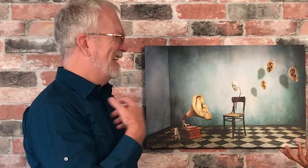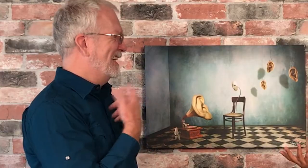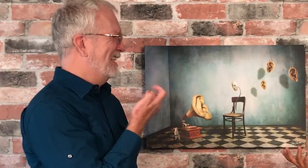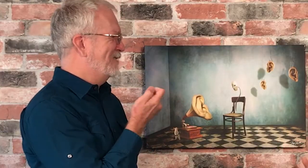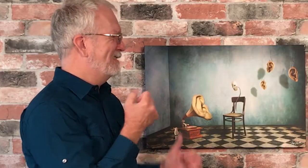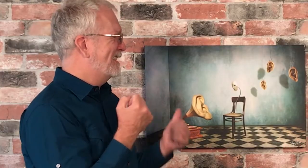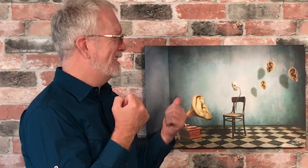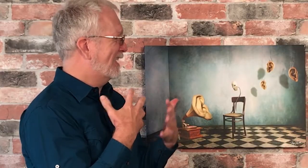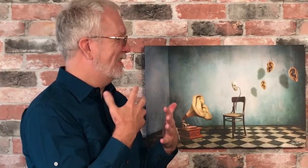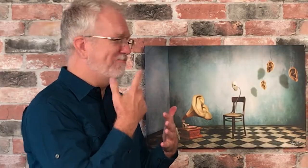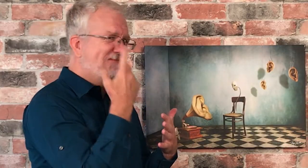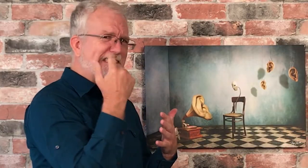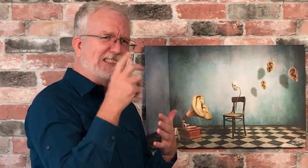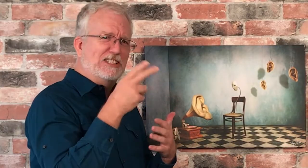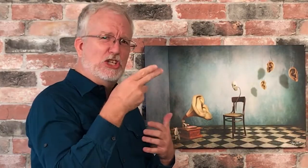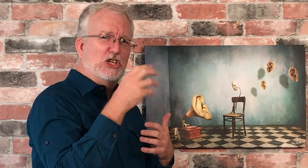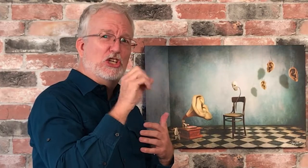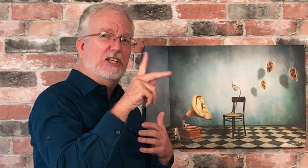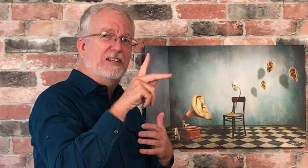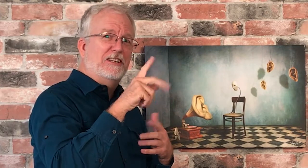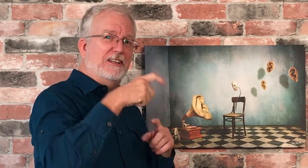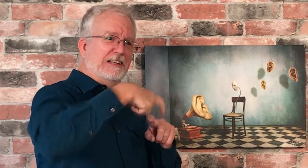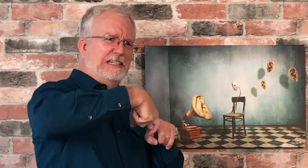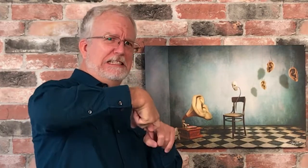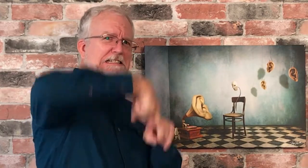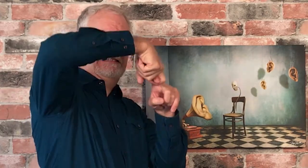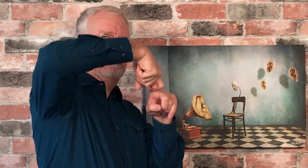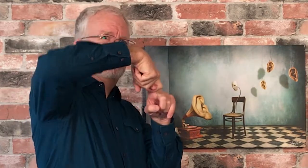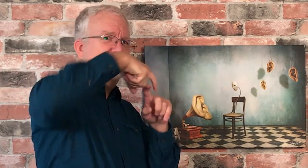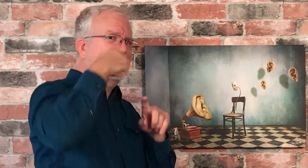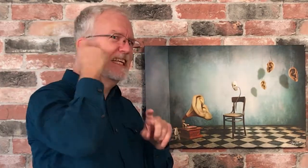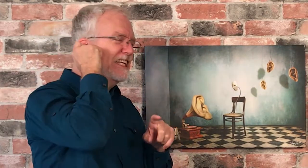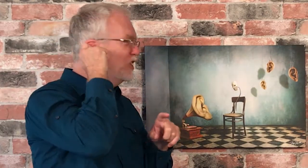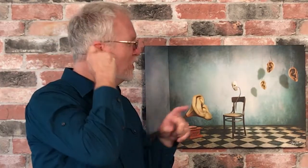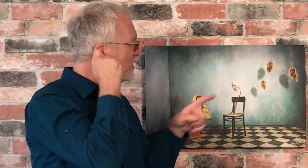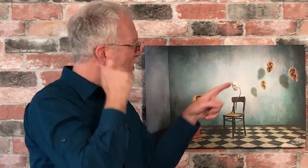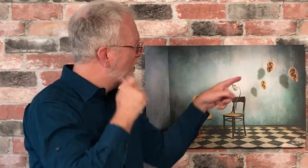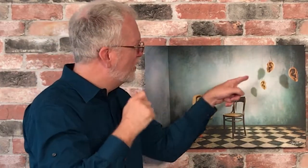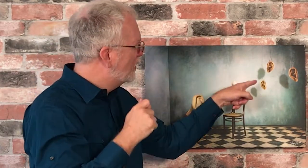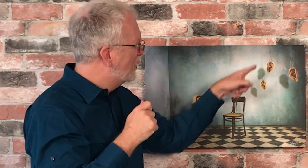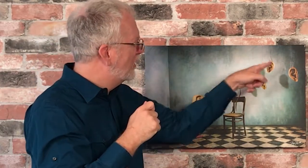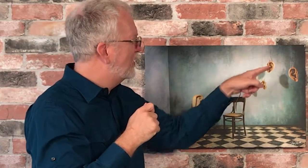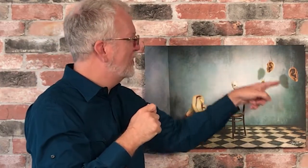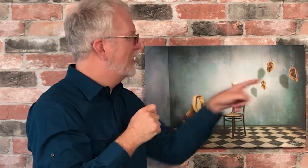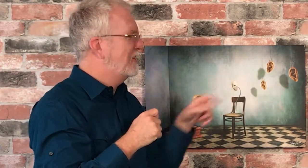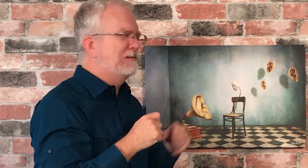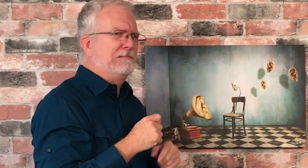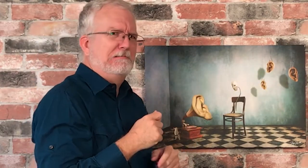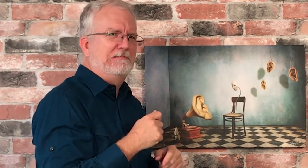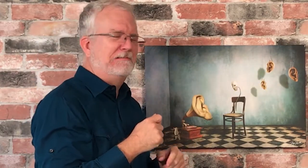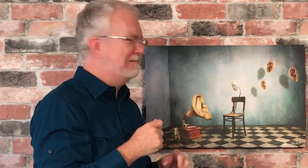Ray: I am a bit frightened because of the hooks in the ears.